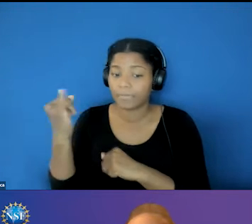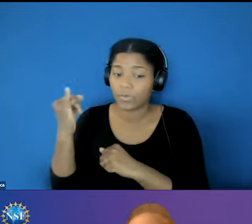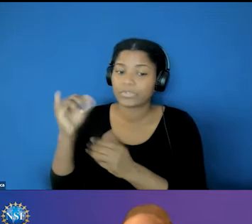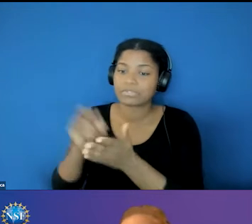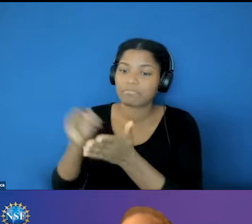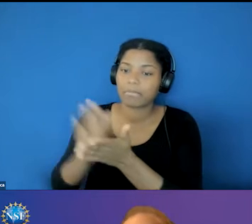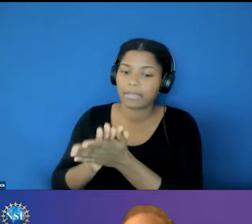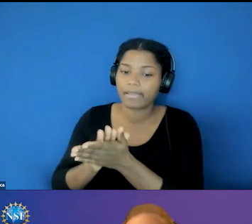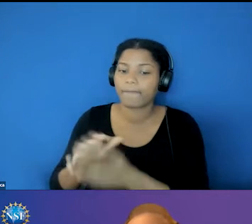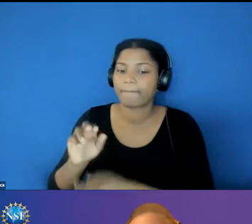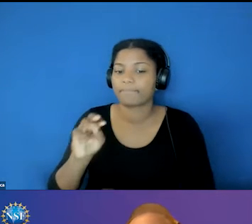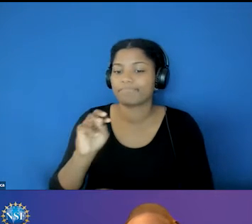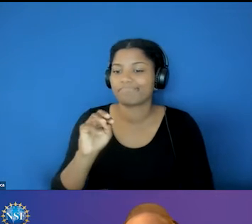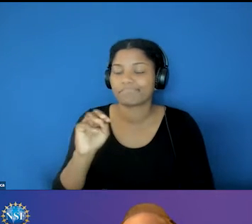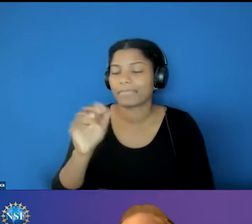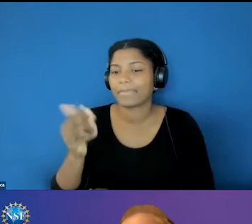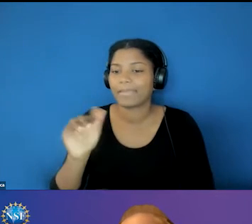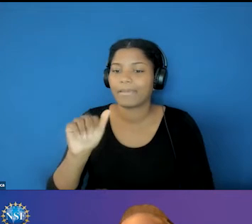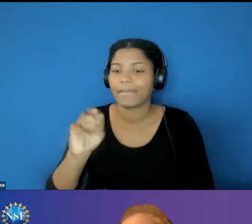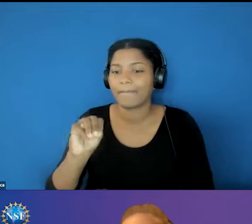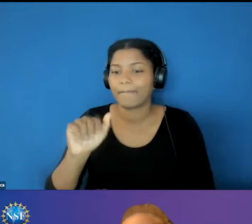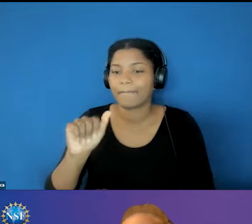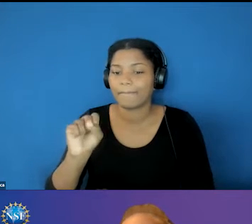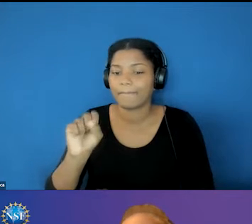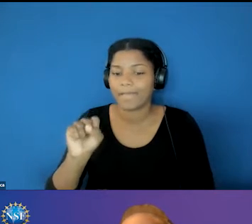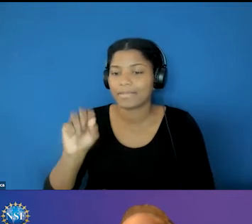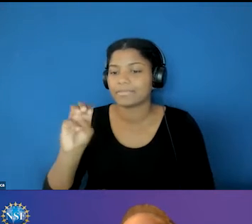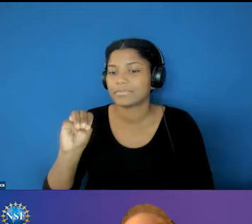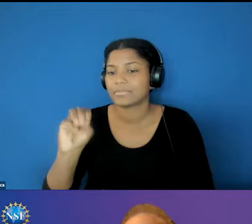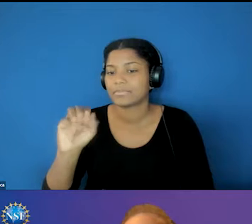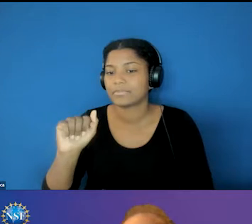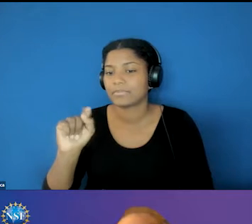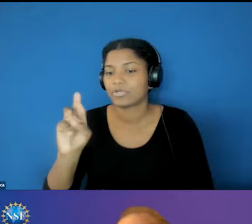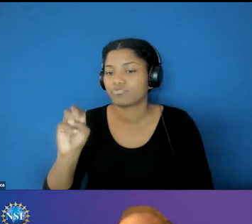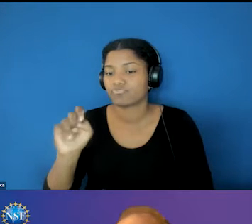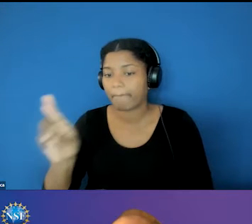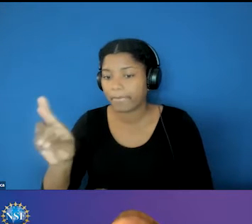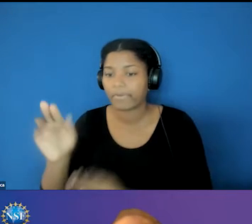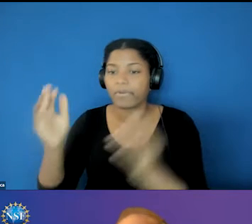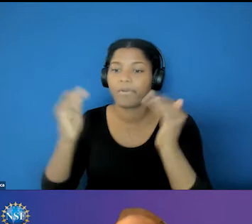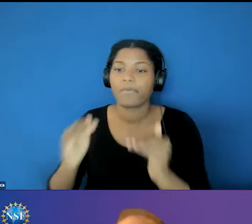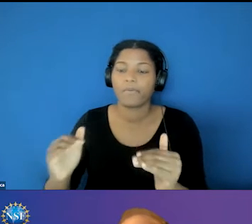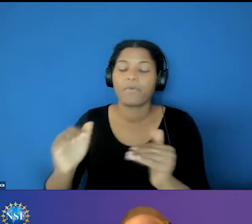Mass Spectrometer you might find, quite a few of those as well, or Atomic- Force Microscope,